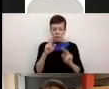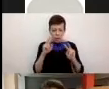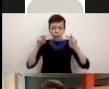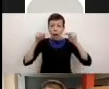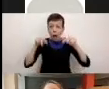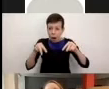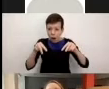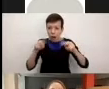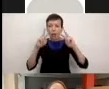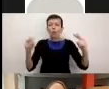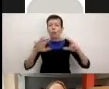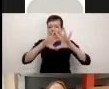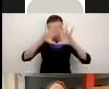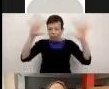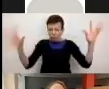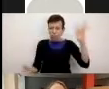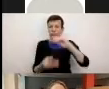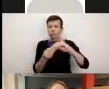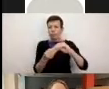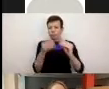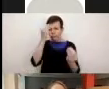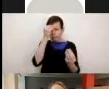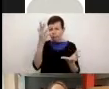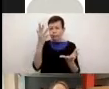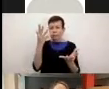So combining all of this information that we're collecting into this high-level understanding